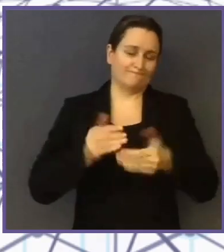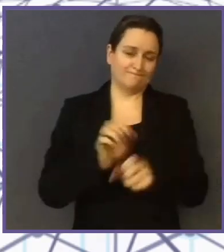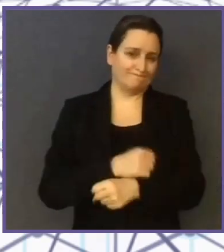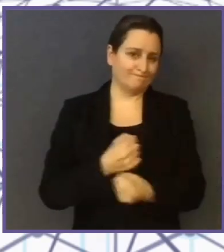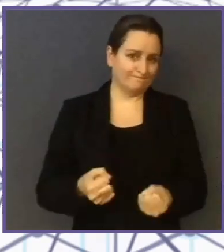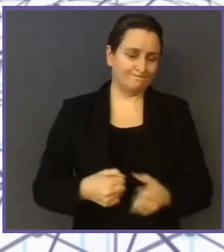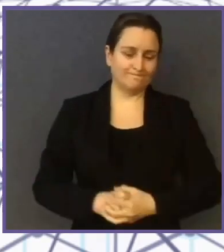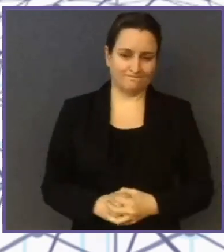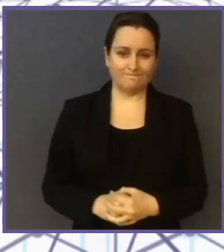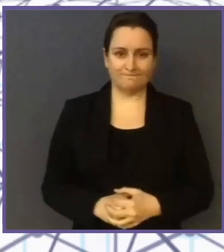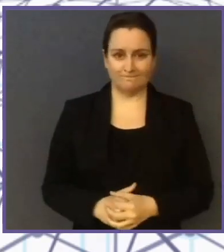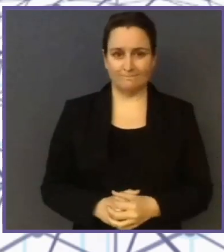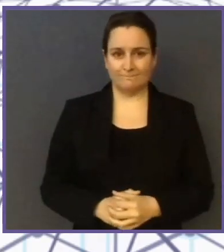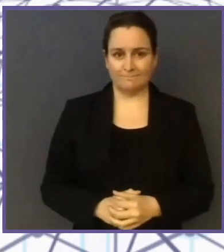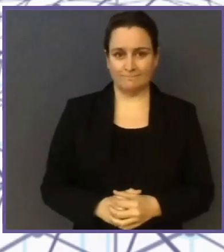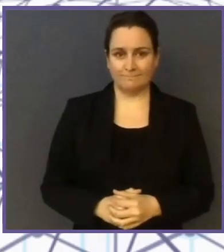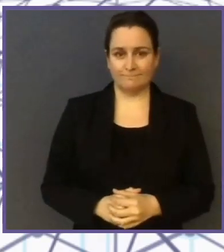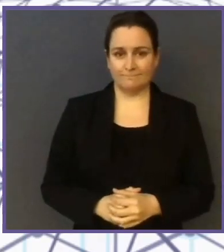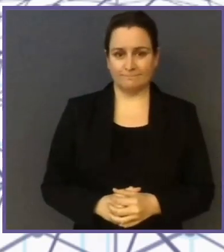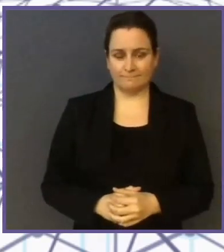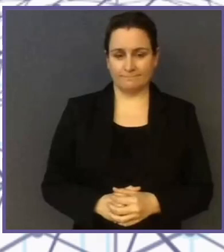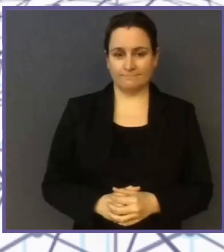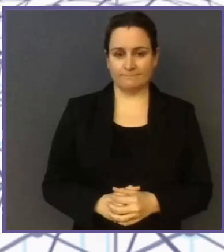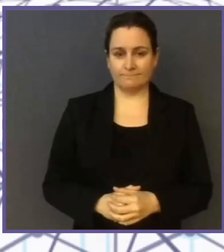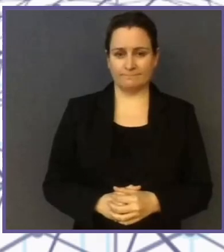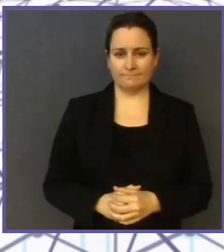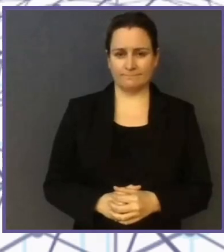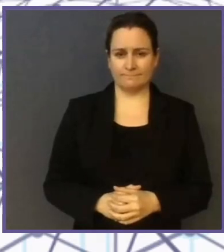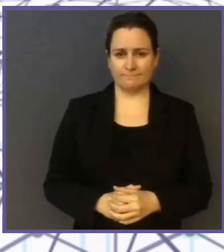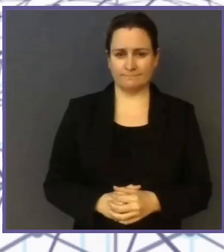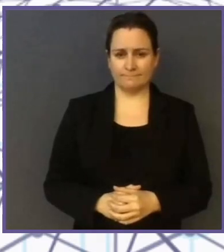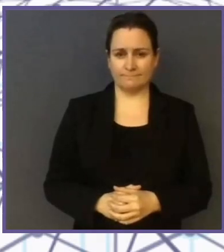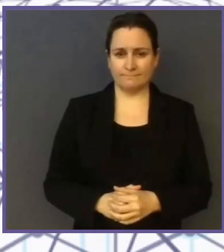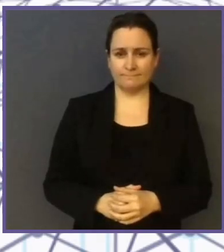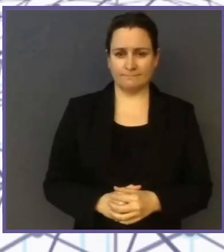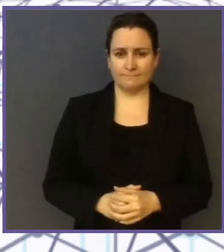to know that reaching this goal requires the visionary political strategies in the countries